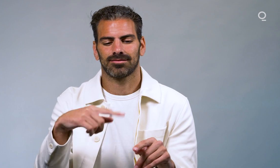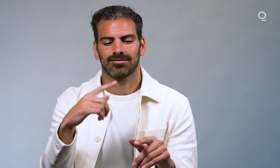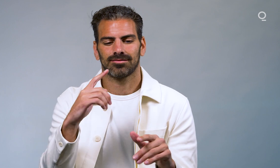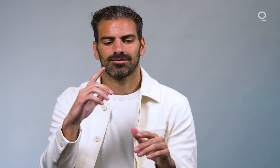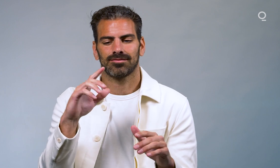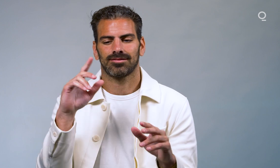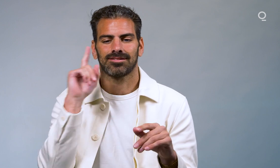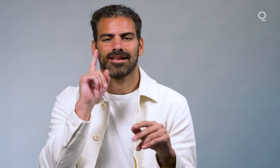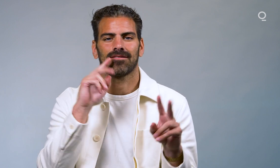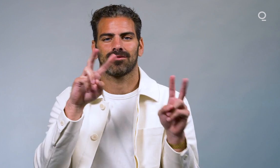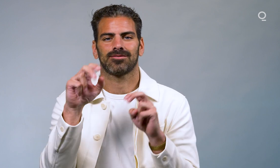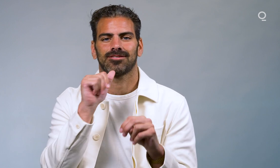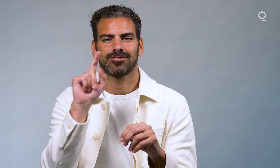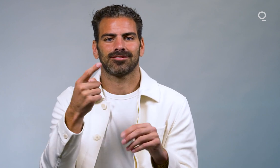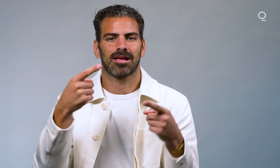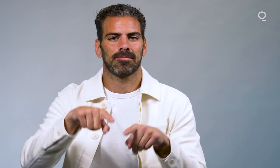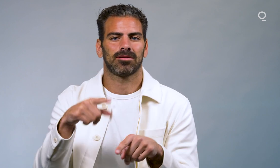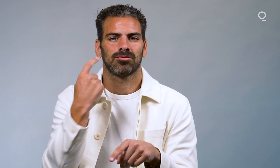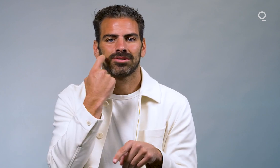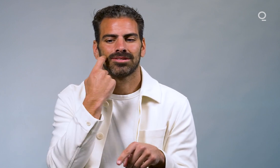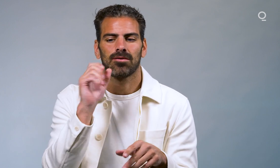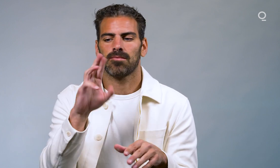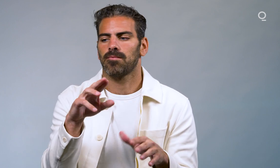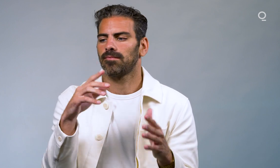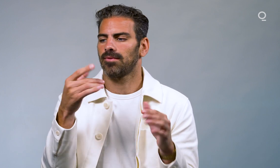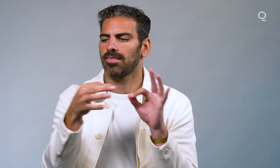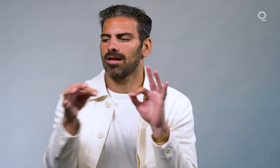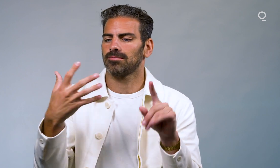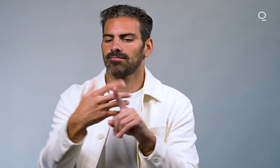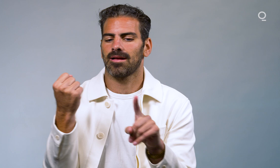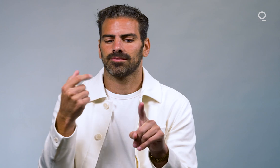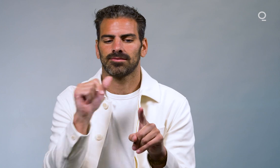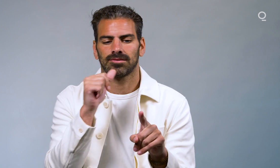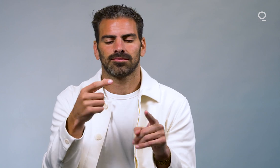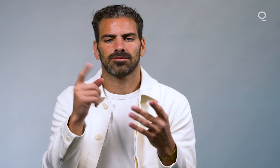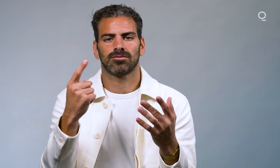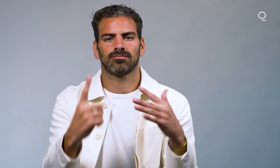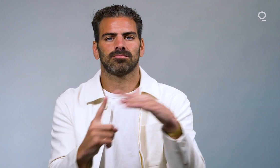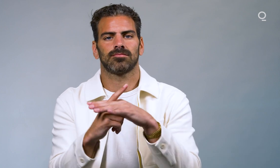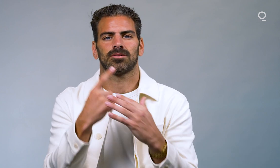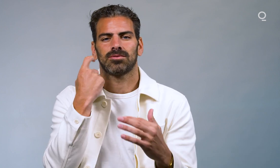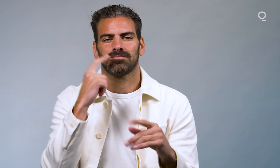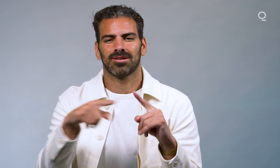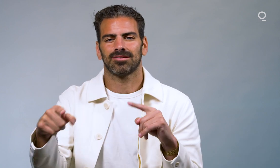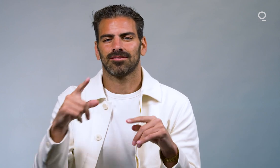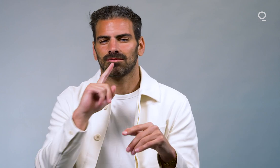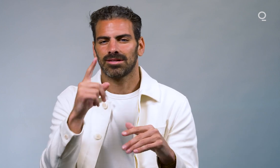and really understand that deaf issues are not new, right? That language deprivation did not arrive recently,